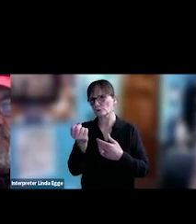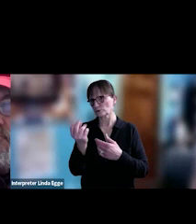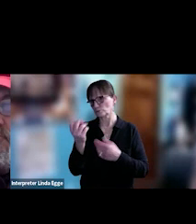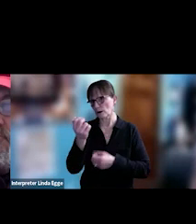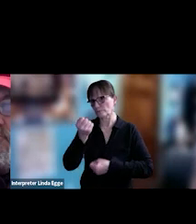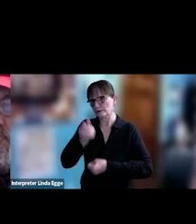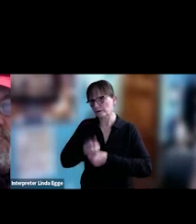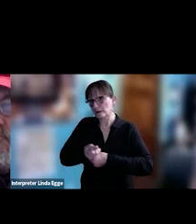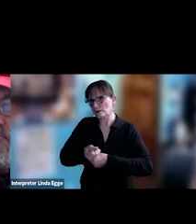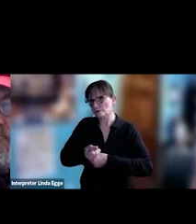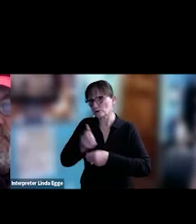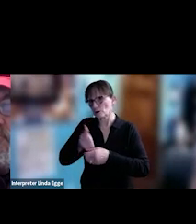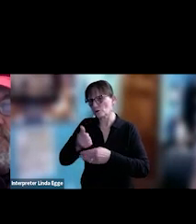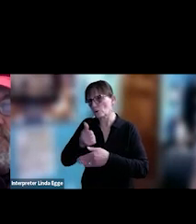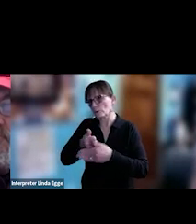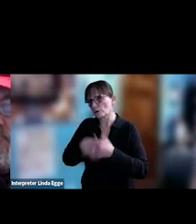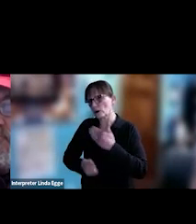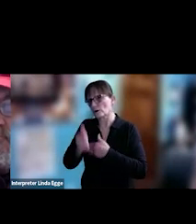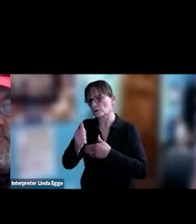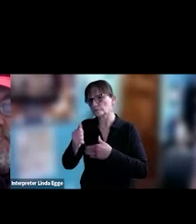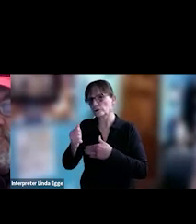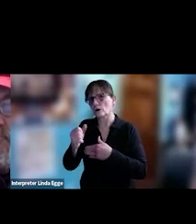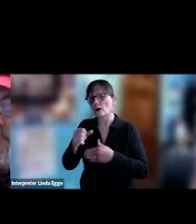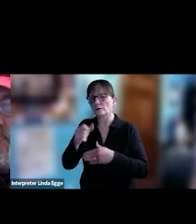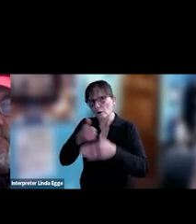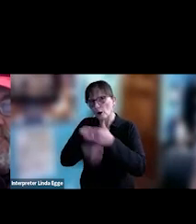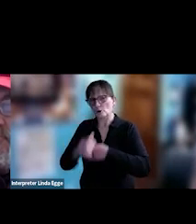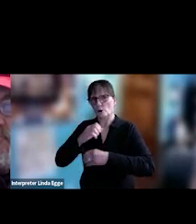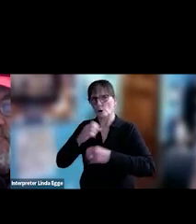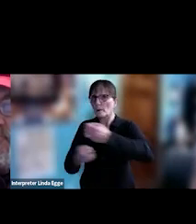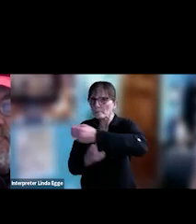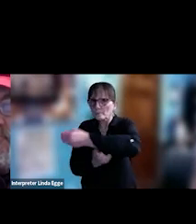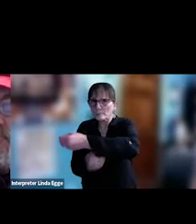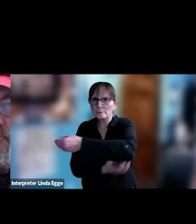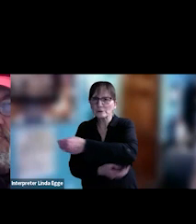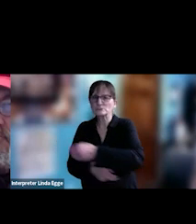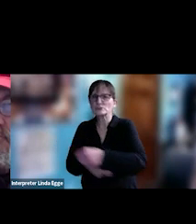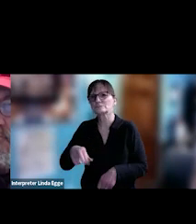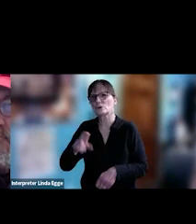going under the bridges on the river banks and finding individuals,